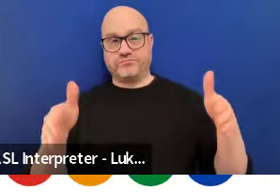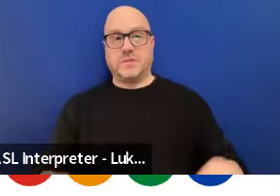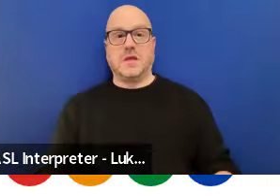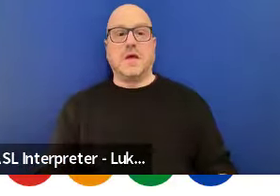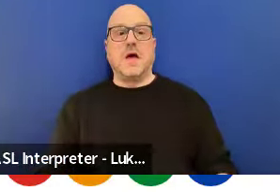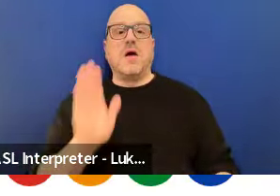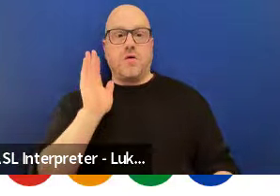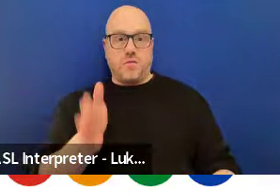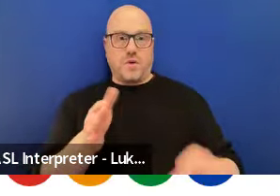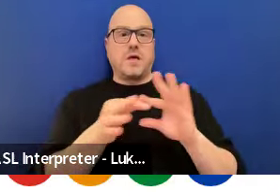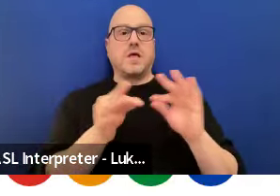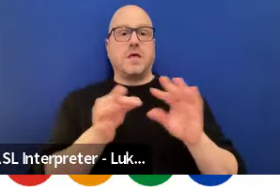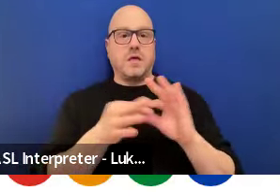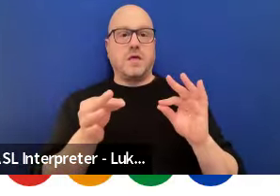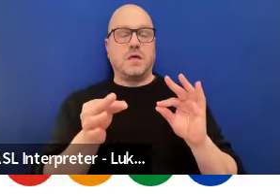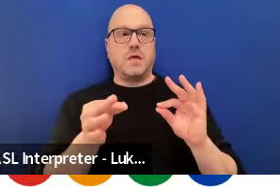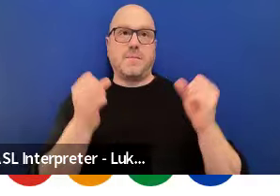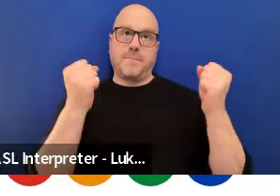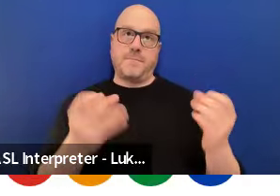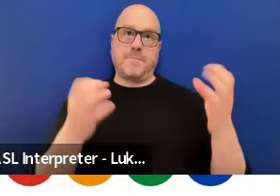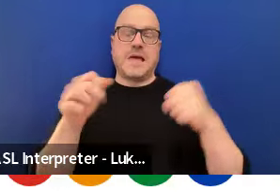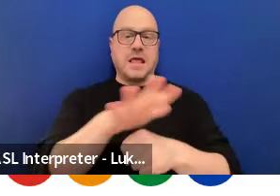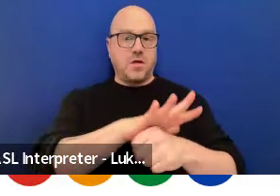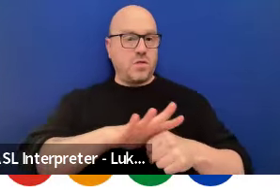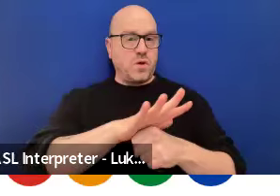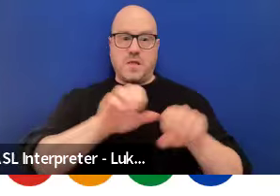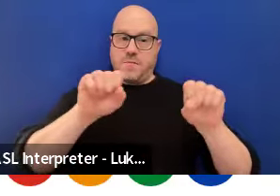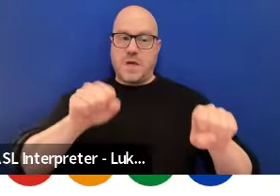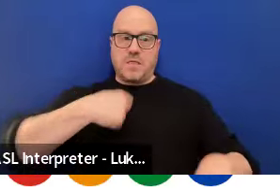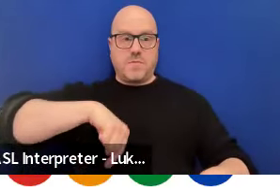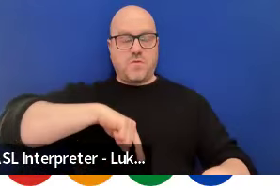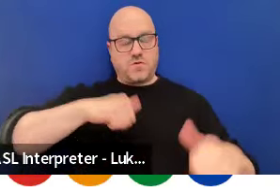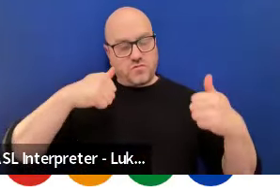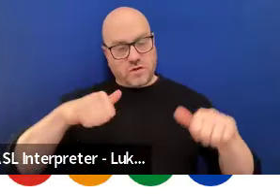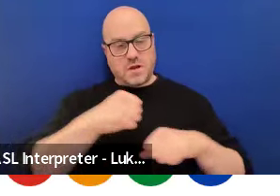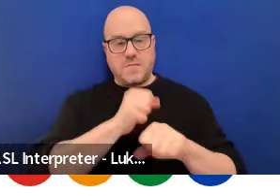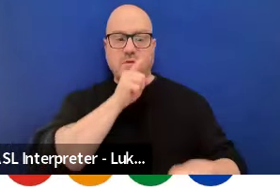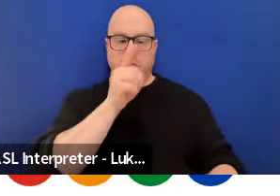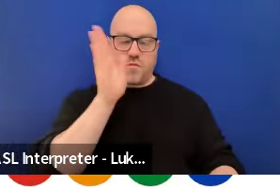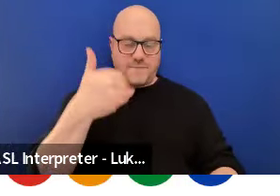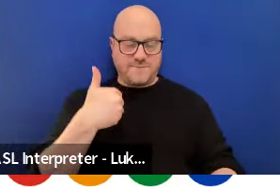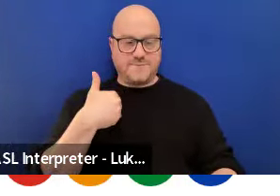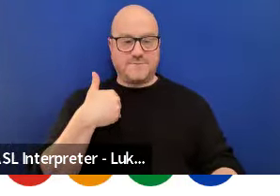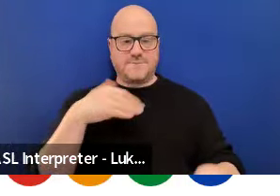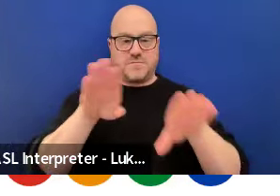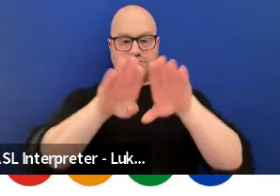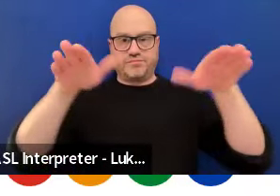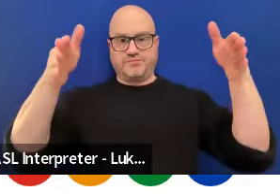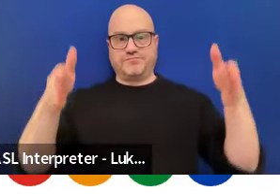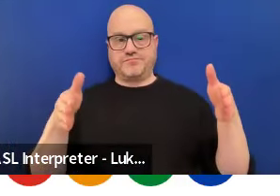REMINDER OF THAT. I WILL SAY AS MANY LOCATIONS AS